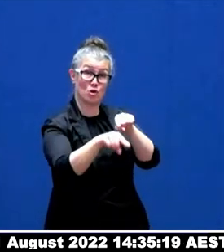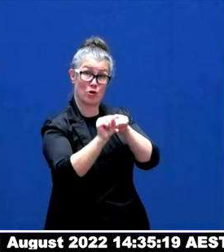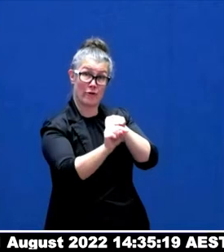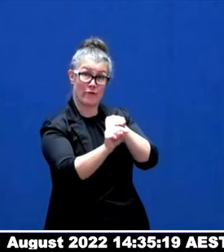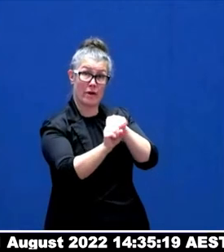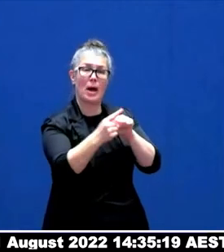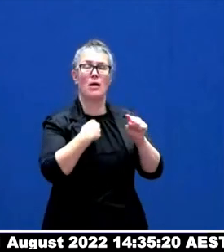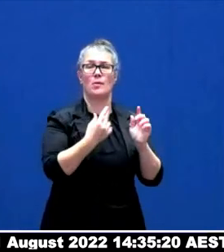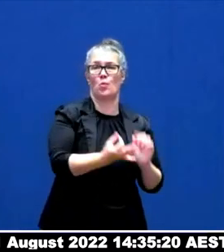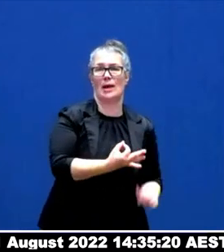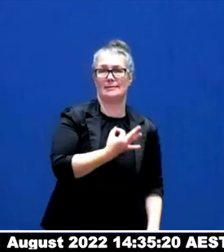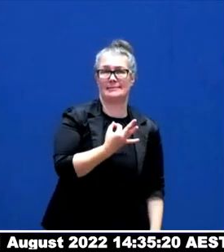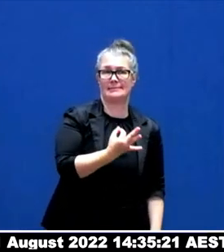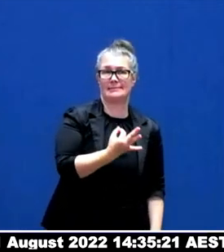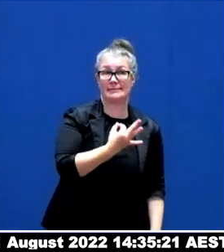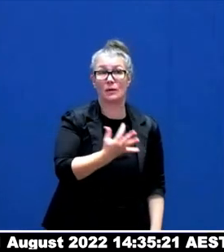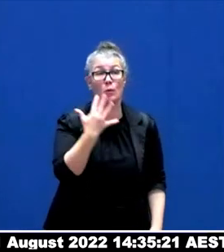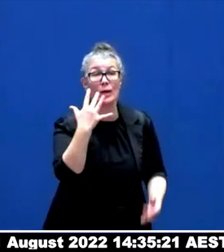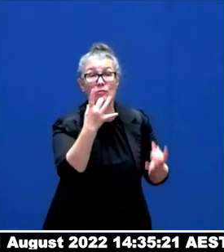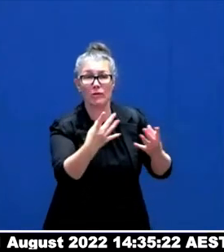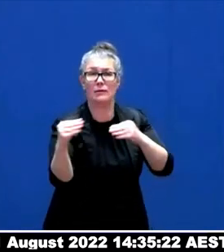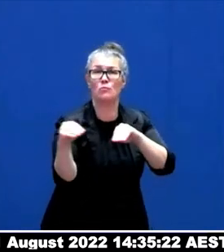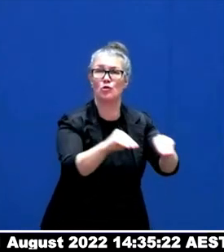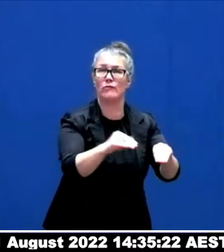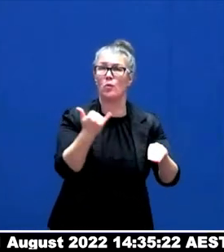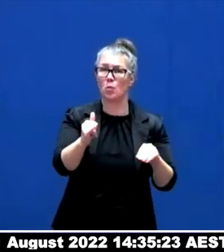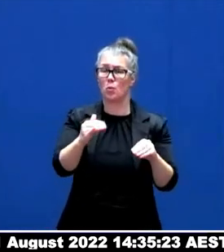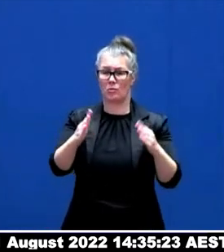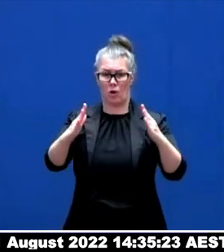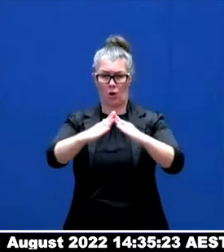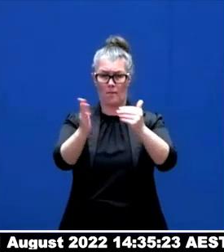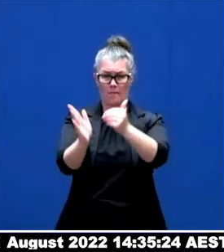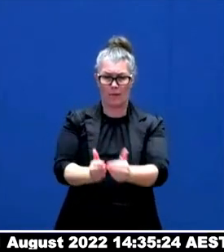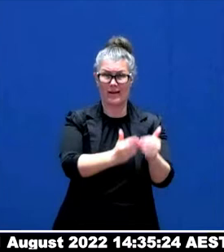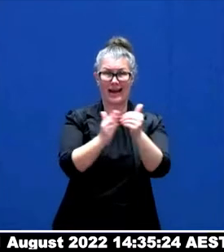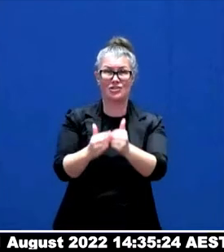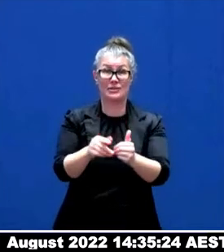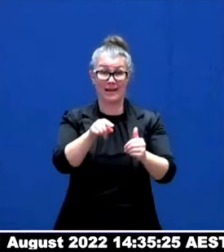approved for home modifications and you need somewhere to live while that takes place.